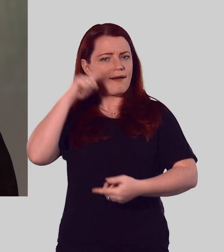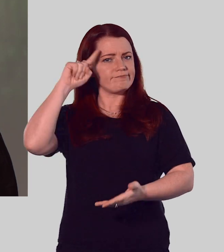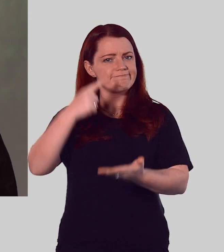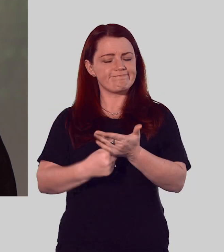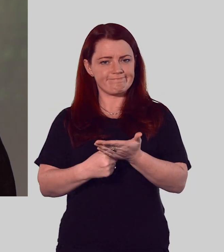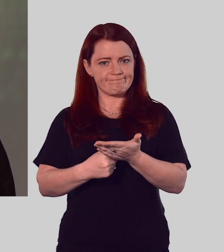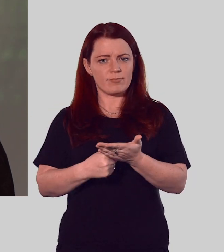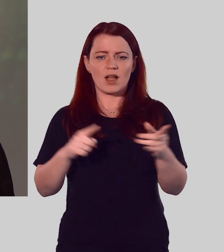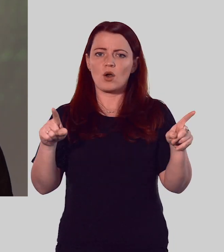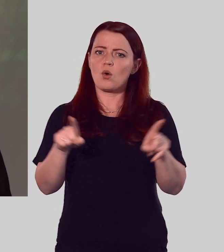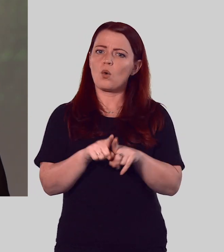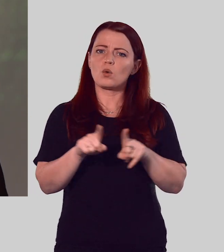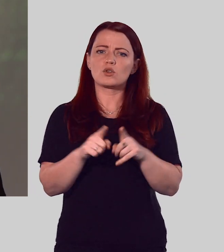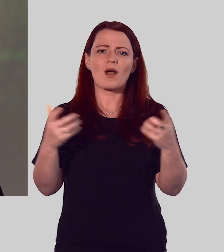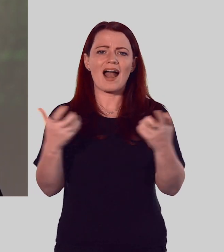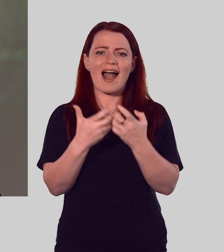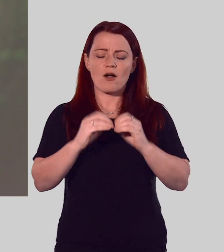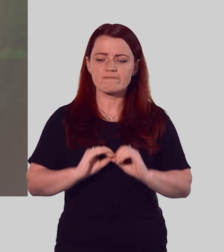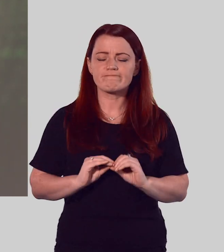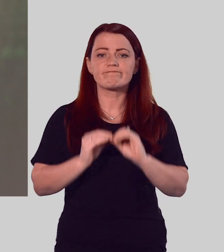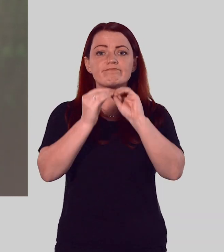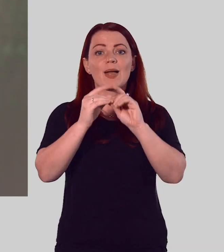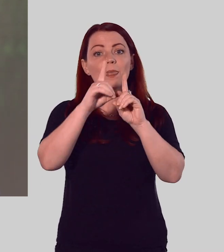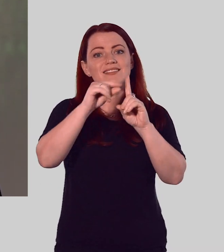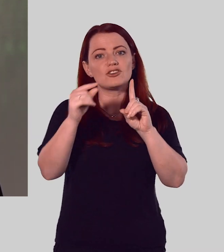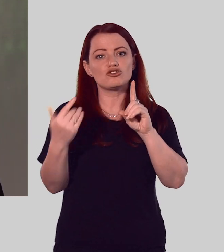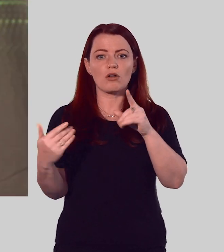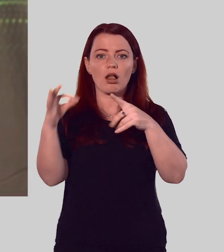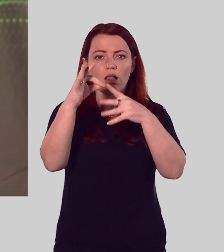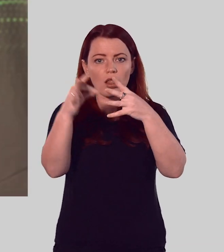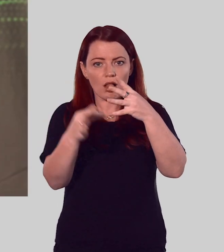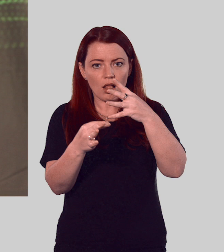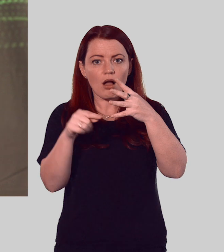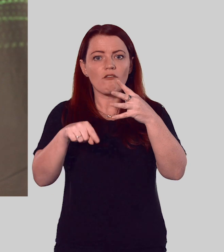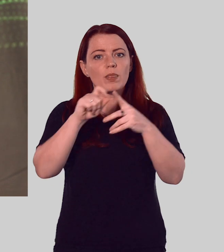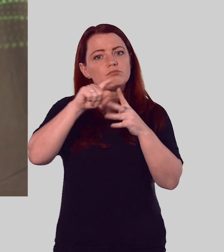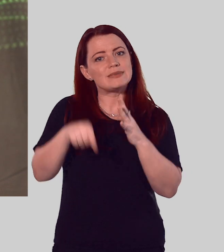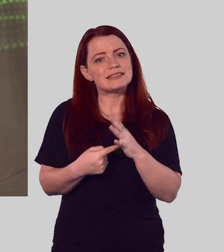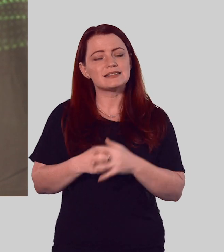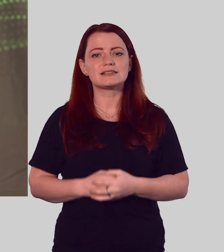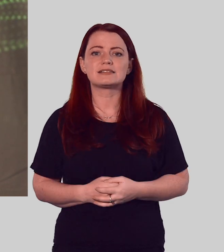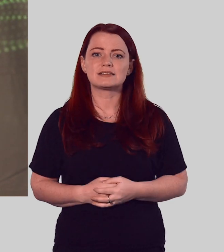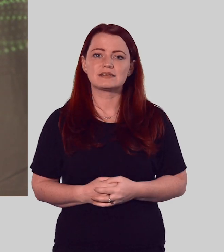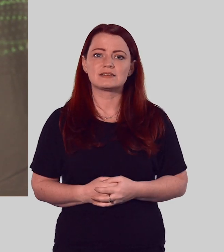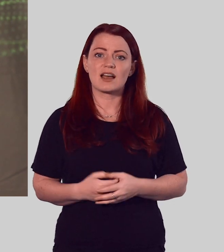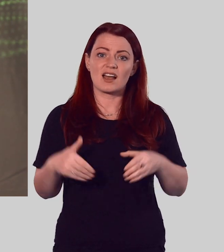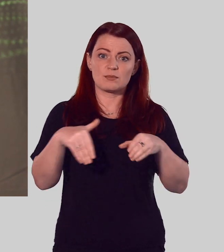went about creating the digital elements of the piece. As part of Continent Chop Chop we ran